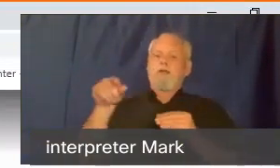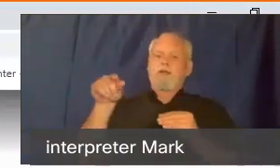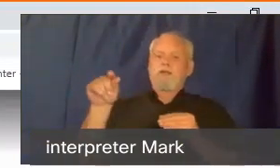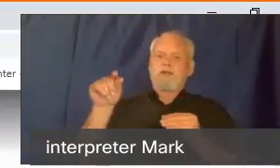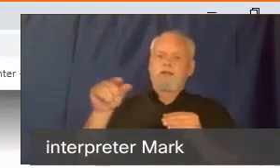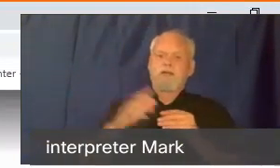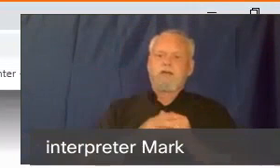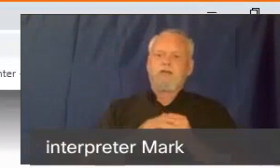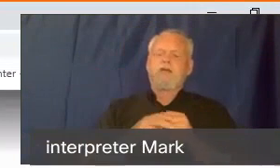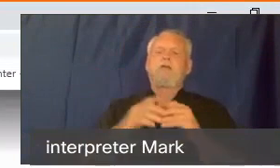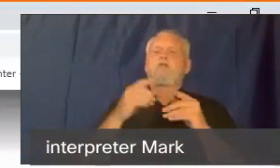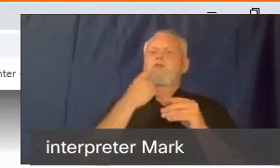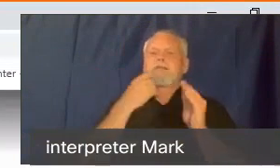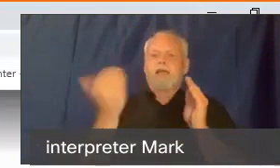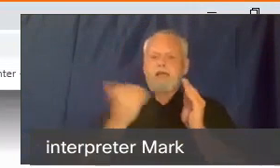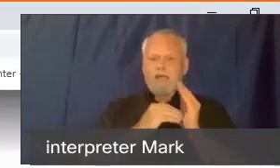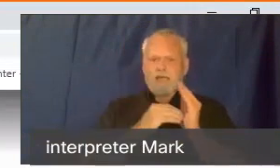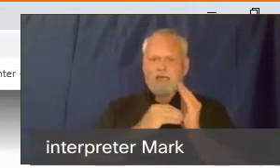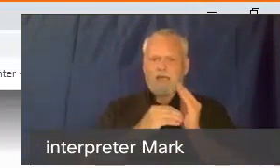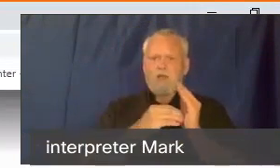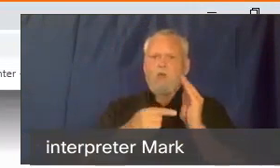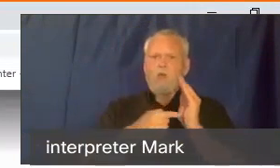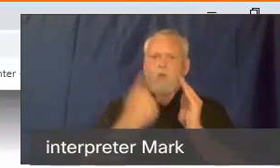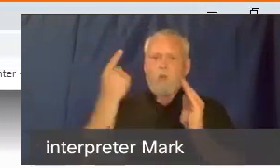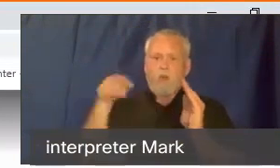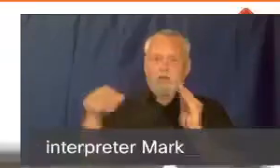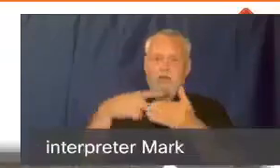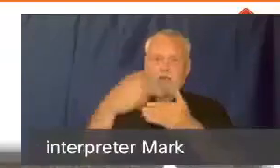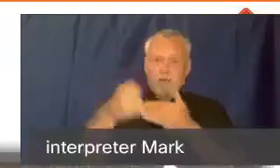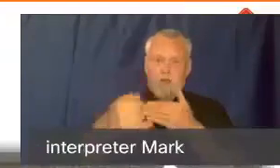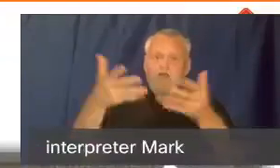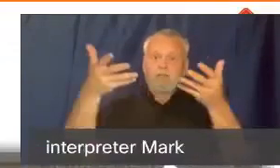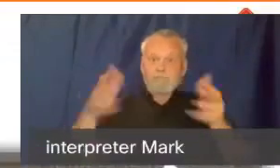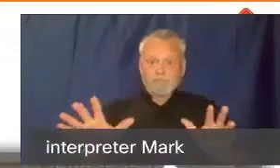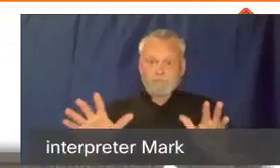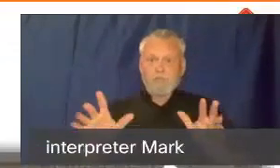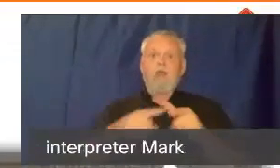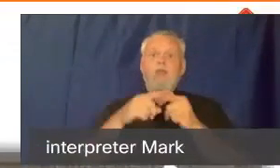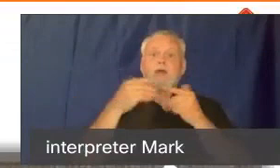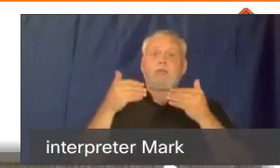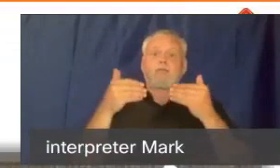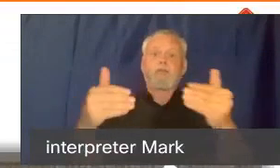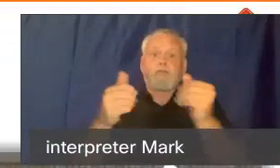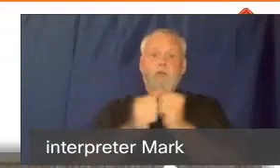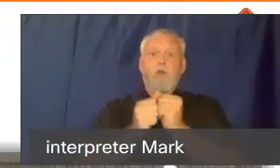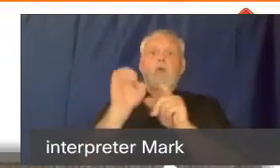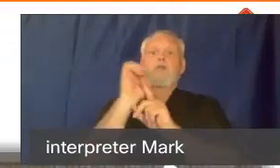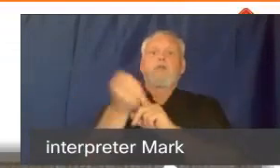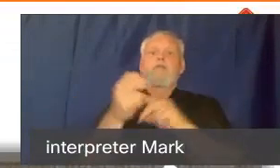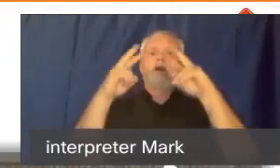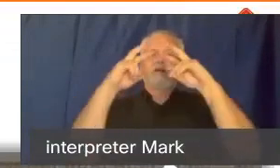But, yeah, just to reiterate this, this project is completed, then we would move forward with the environmental assessment.